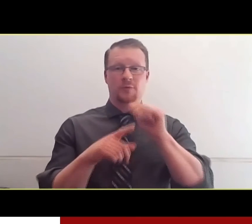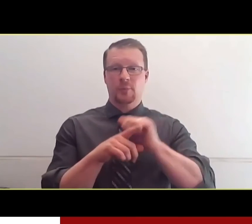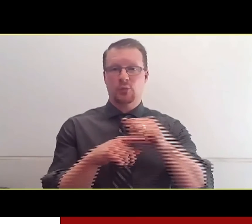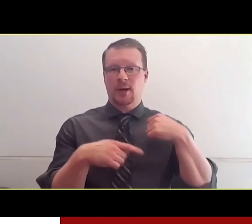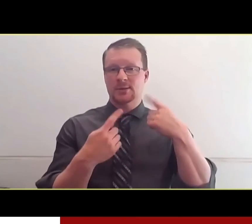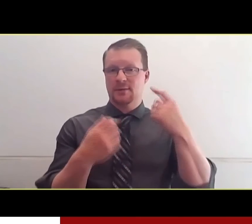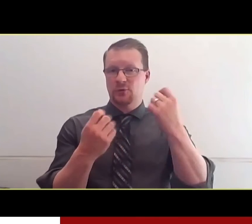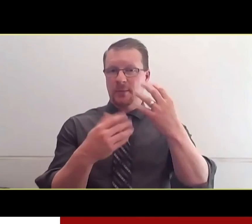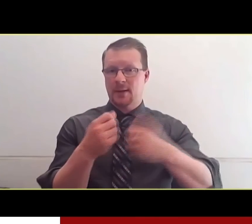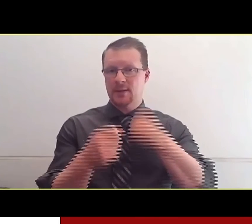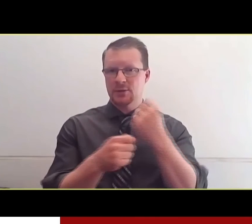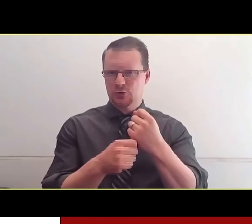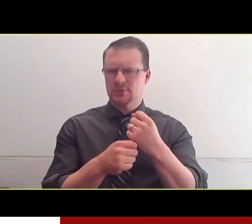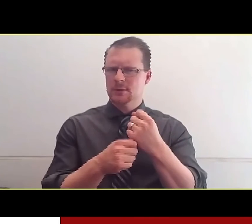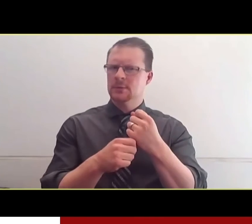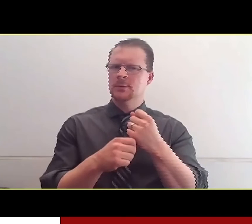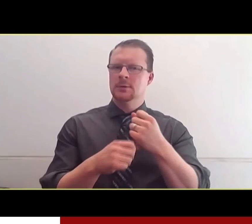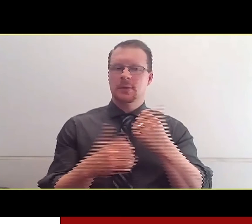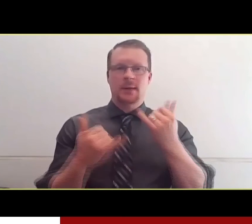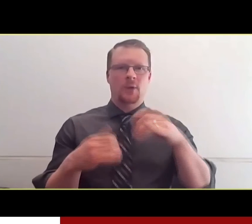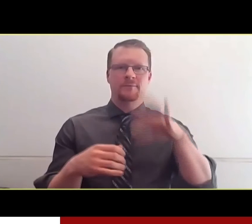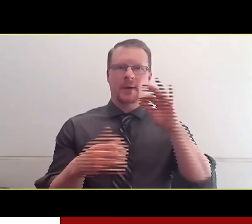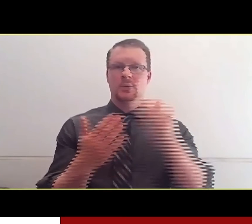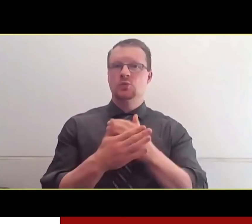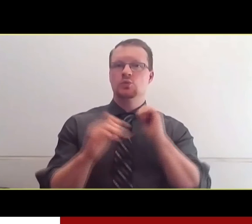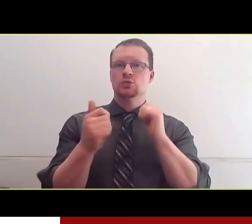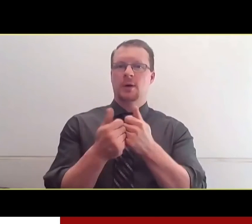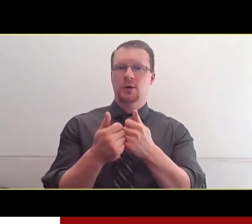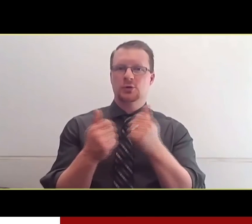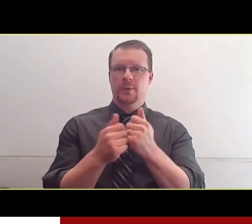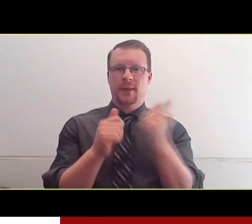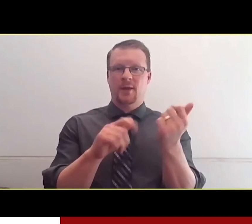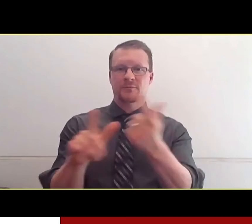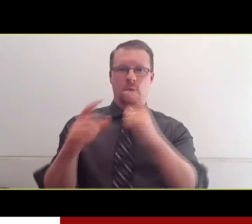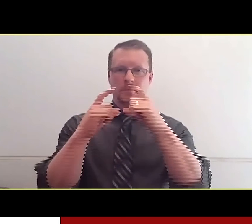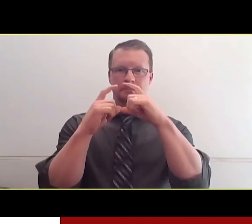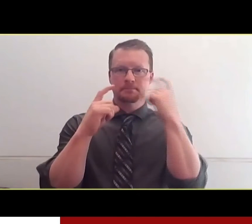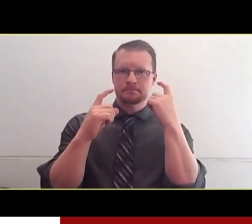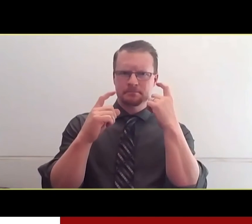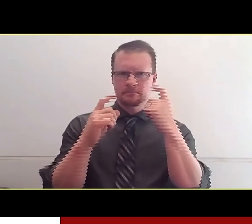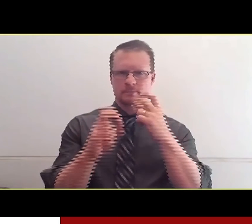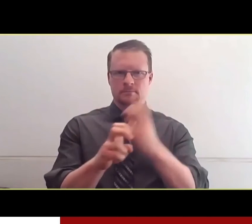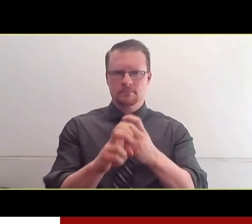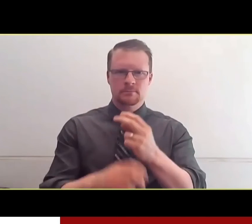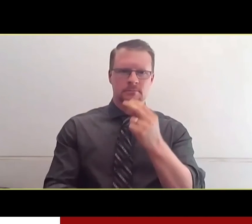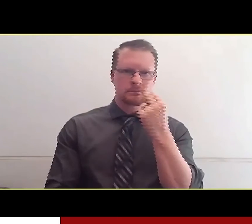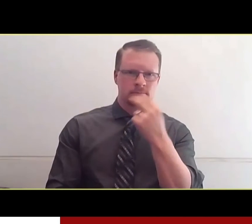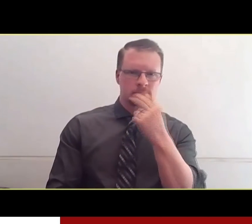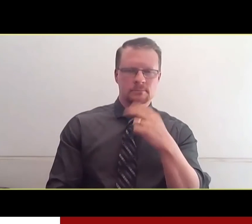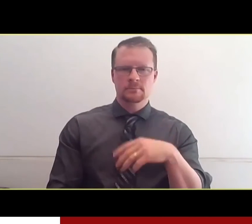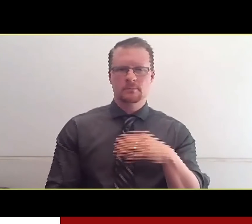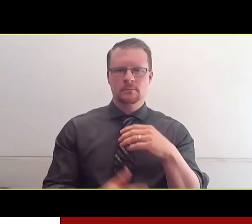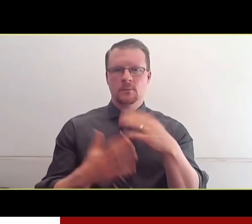that exist even people who have been practicing for a number of years, we're finding new challenges now that everyone is masked.